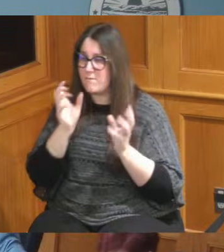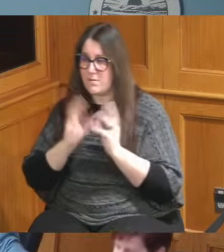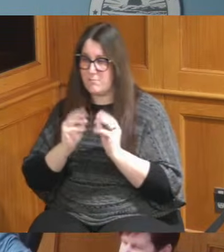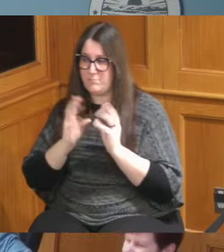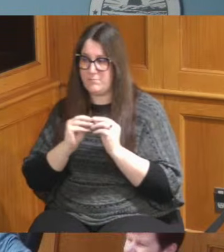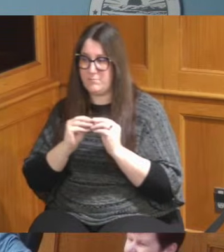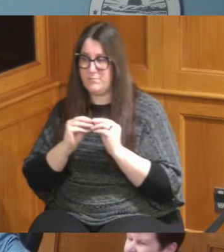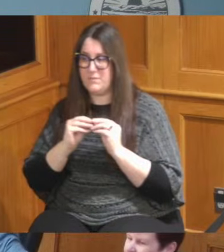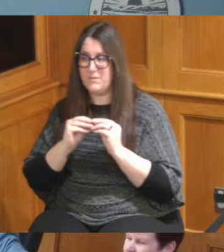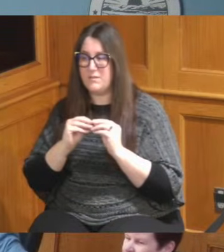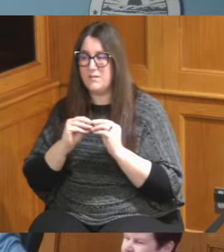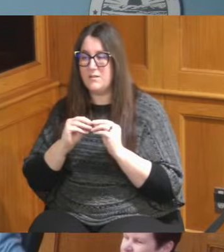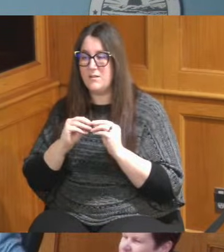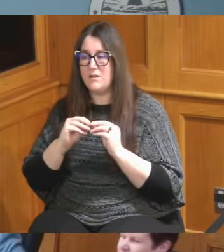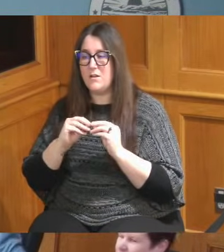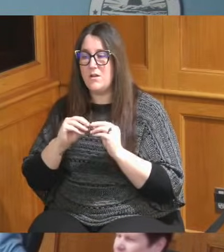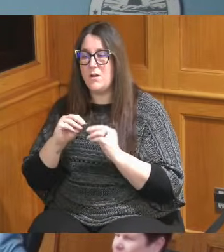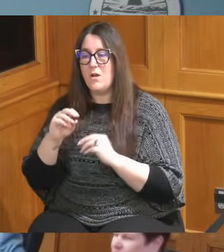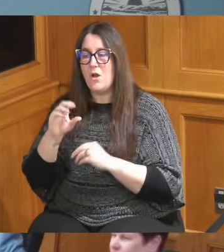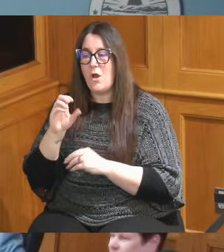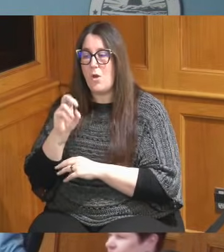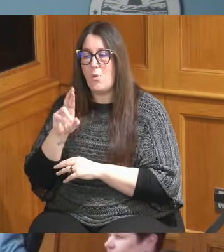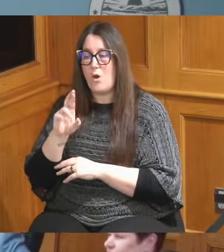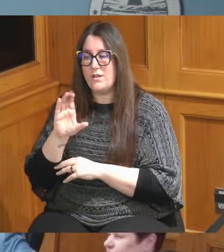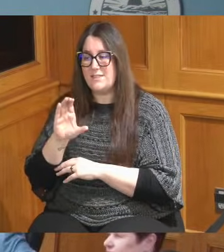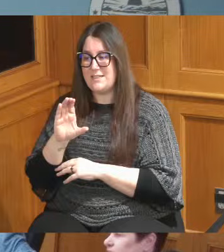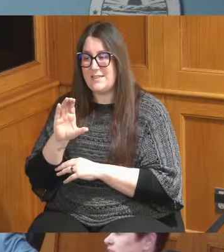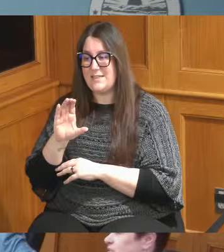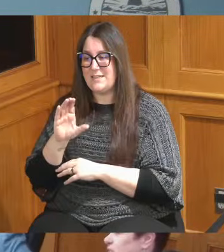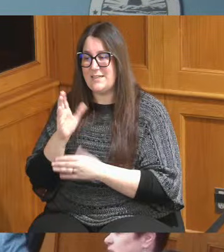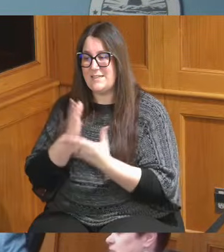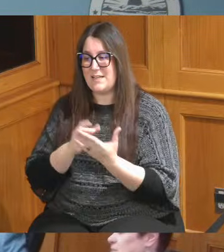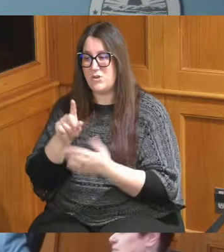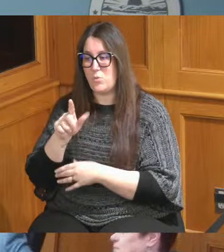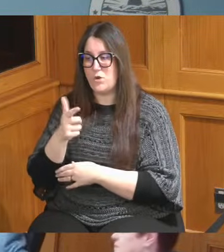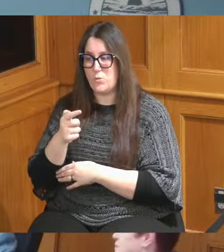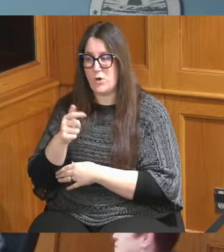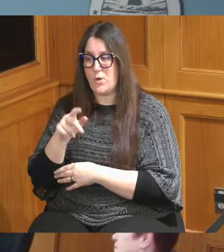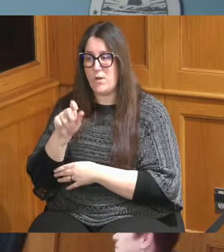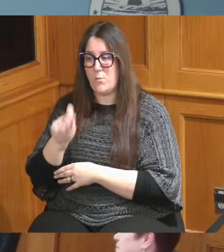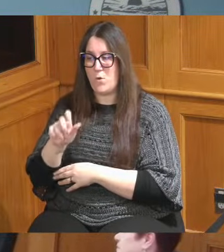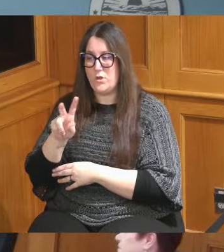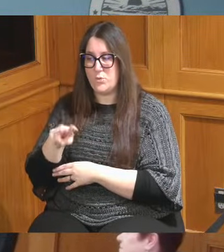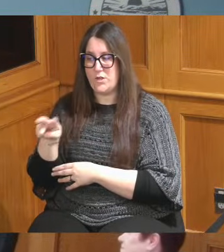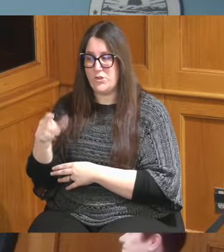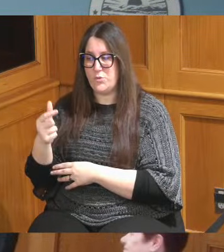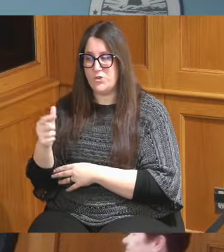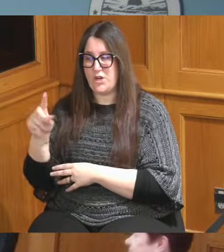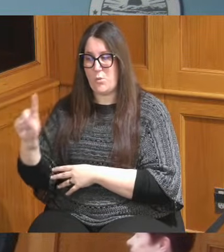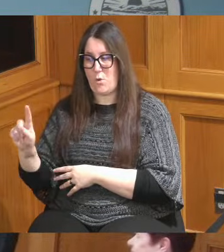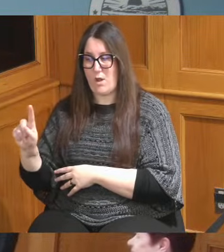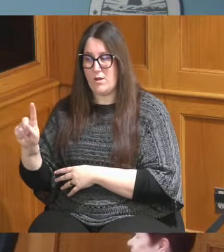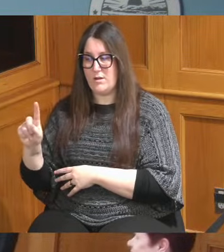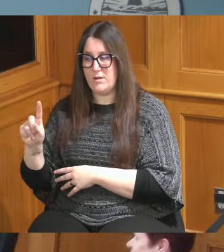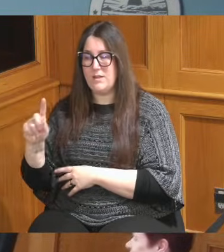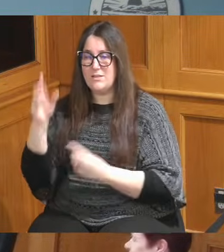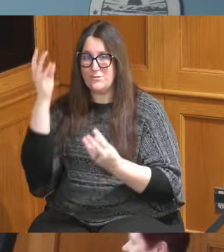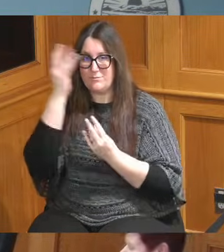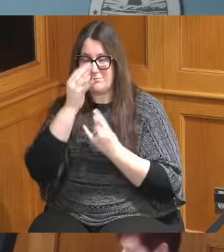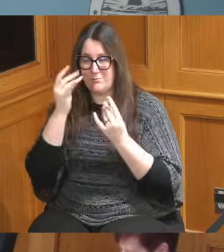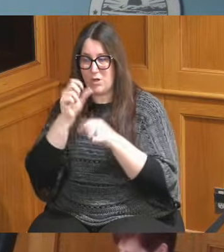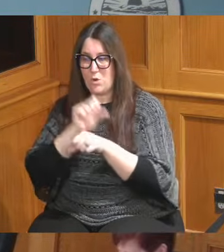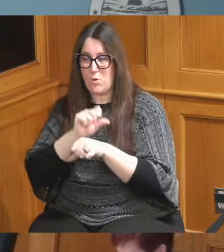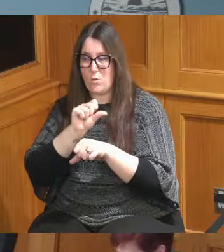executive session pursuant to OC section 12122. G1 to consider the employment and compensation